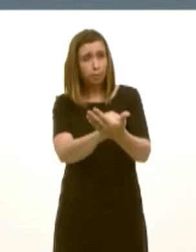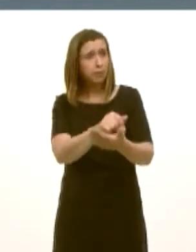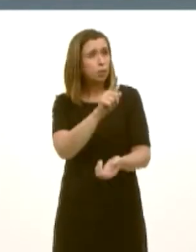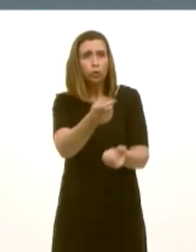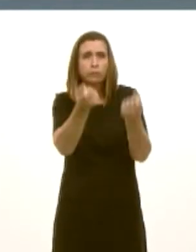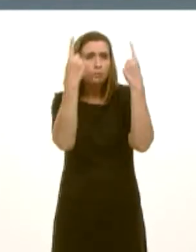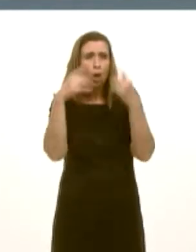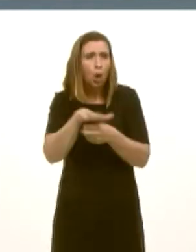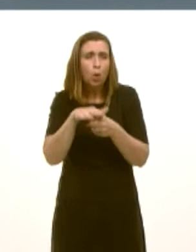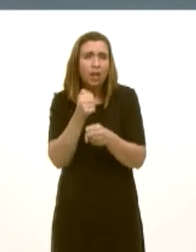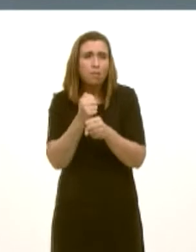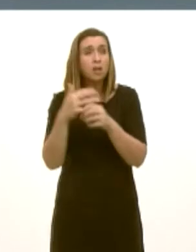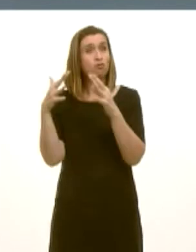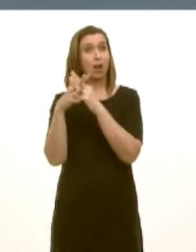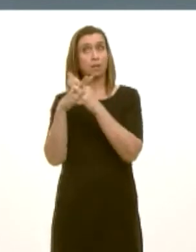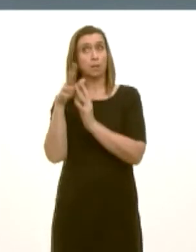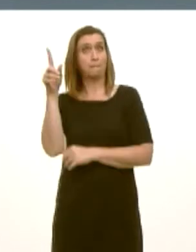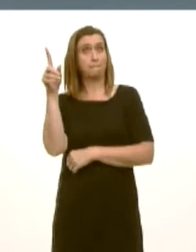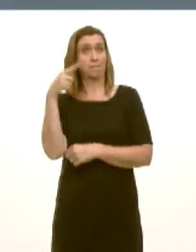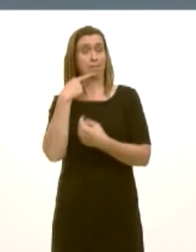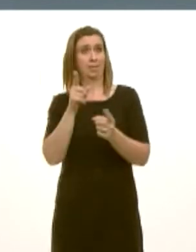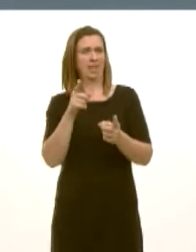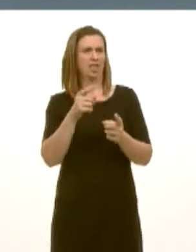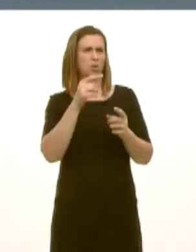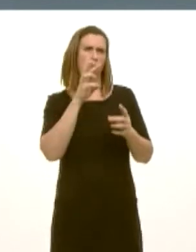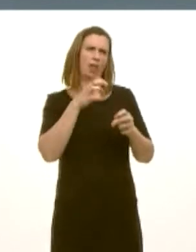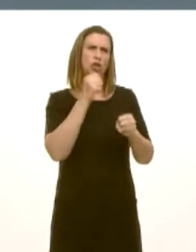Wrexham: Welsh Ministers have been foolish and rushed, taking people for granted.